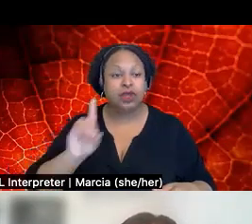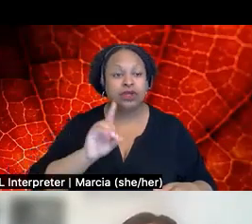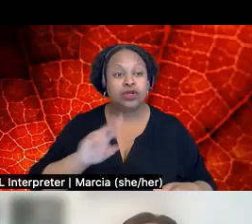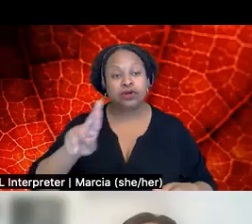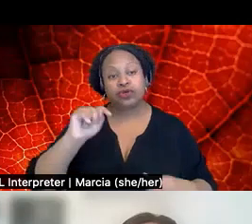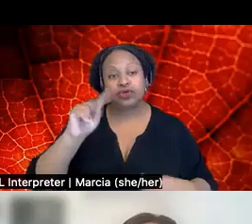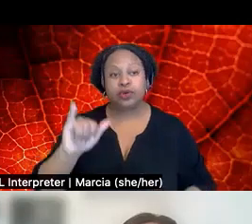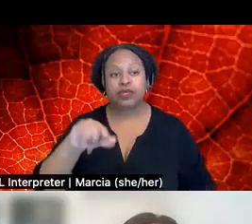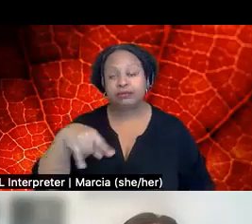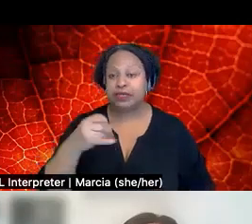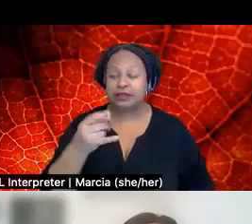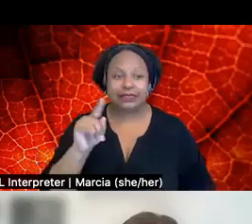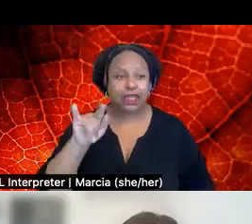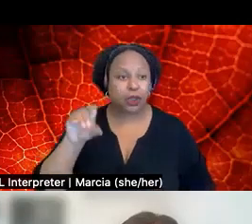Temerty Faculty of Medicine.